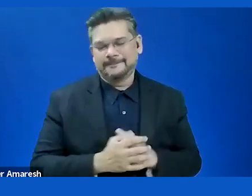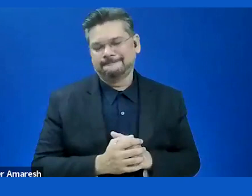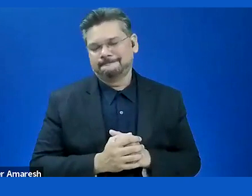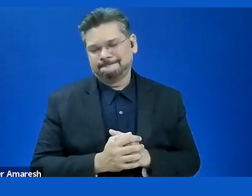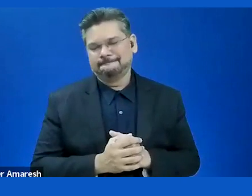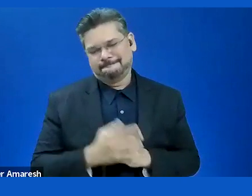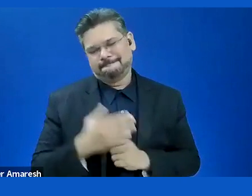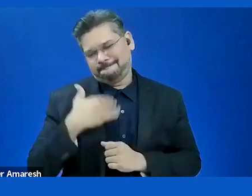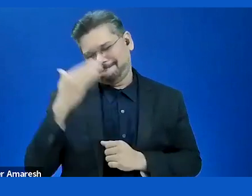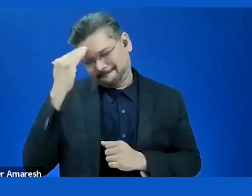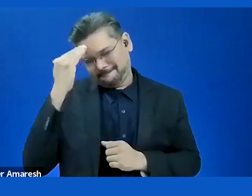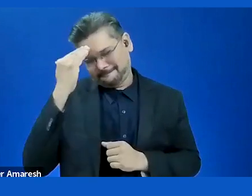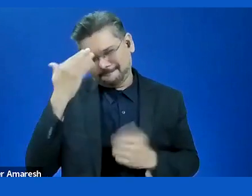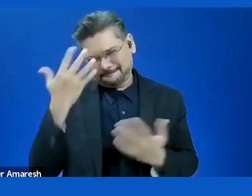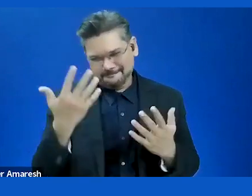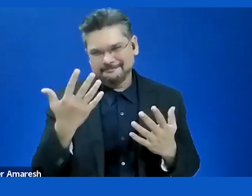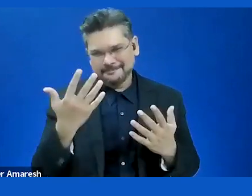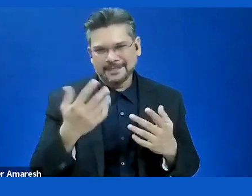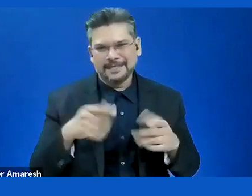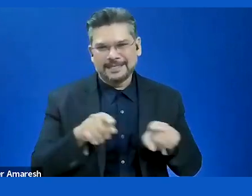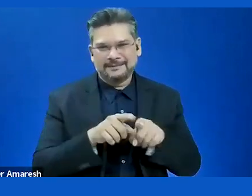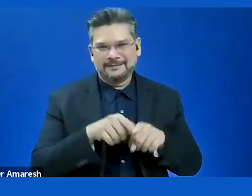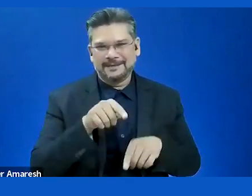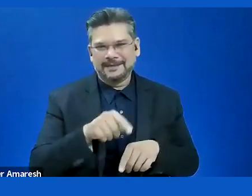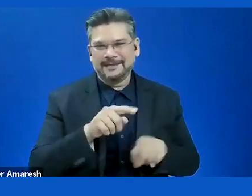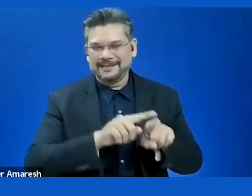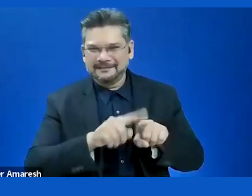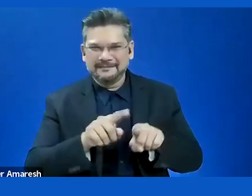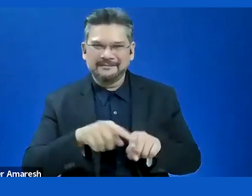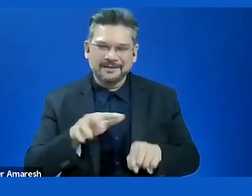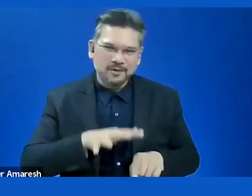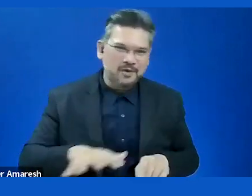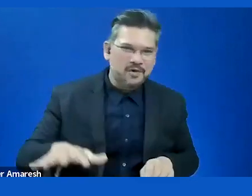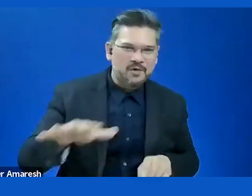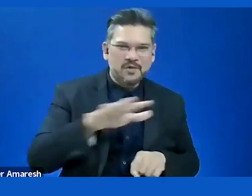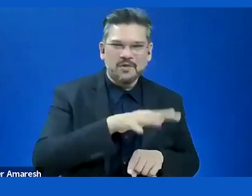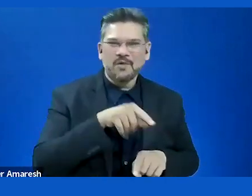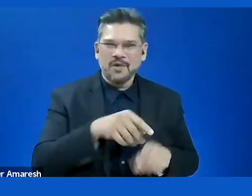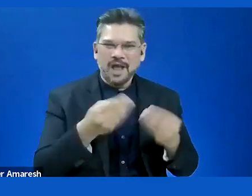in implementing the WAD and one of the main issues we have been hearing over and over